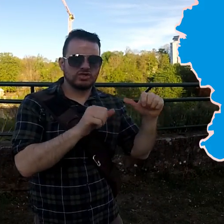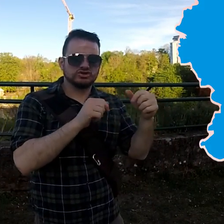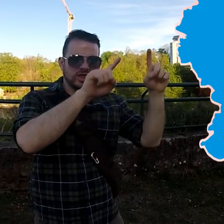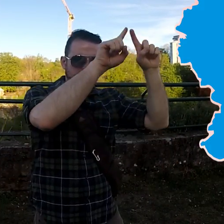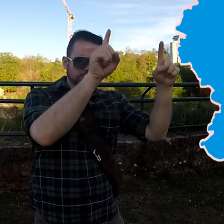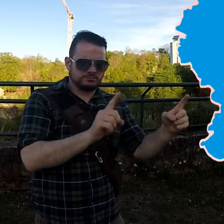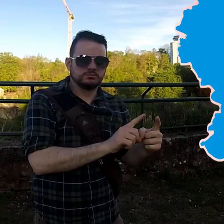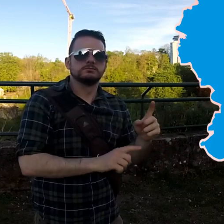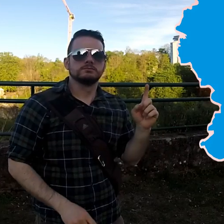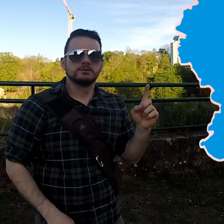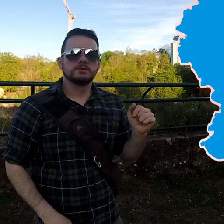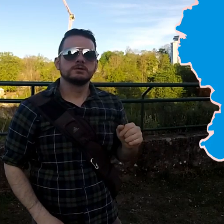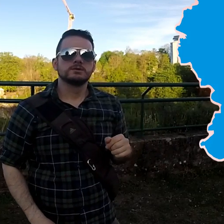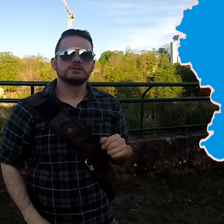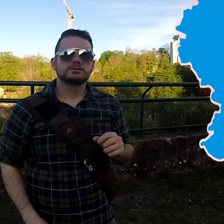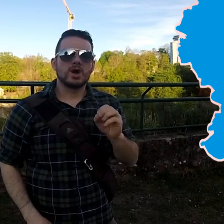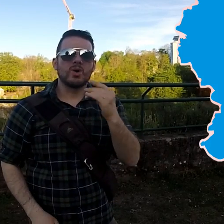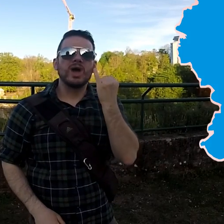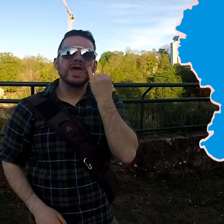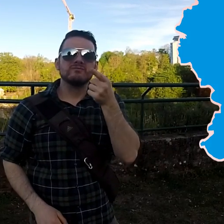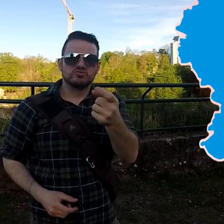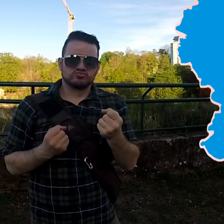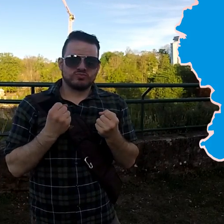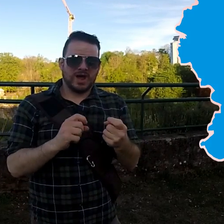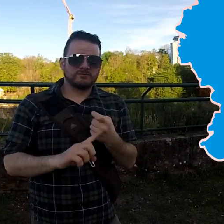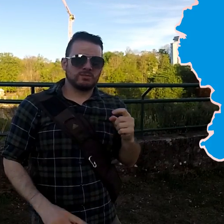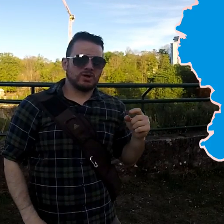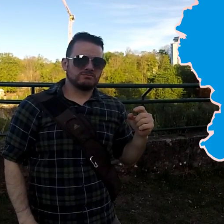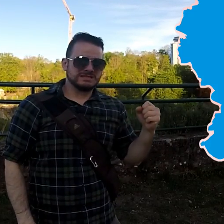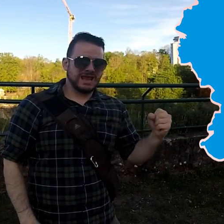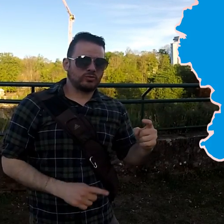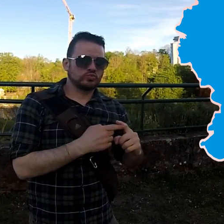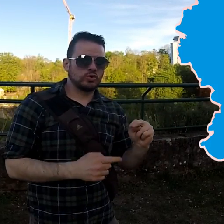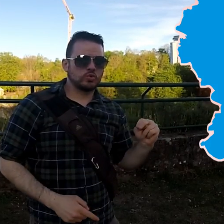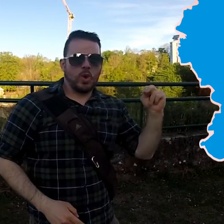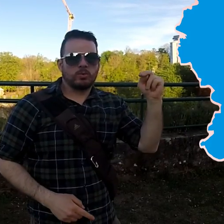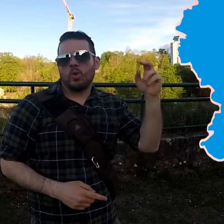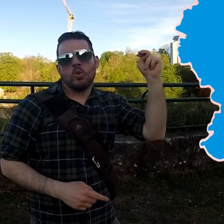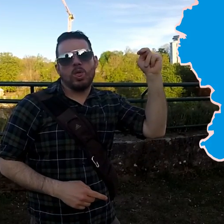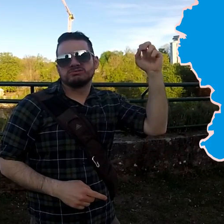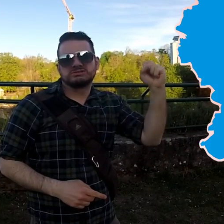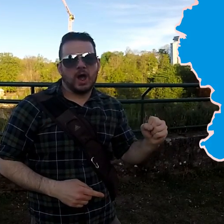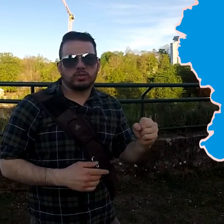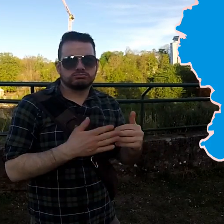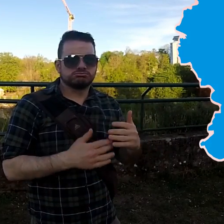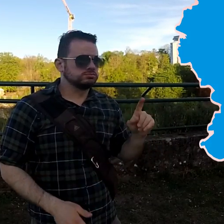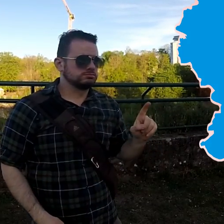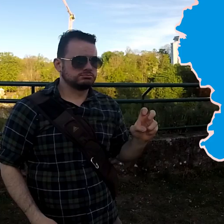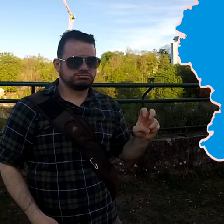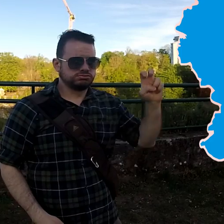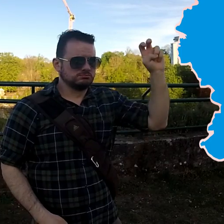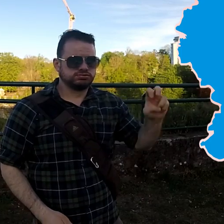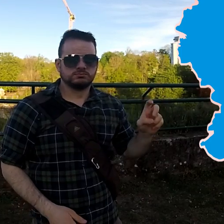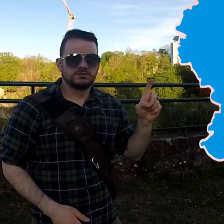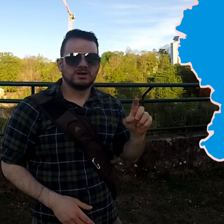That is the shape. If you drive from north to south or from south vice-versa,